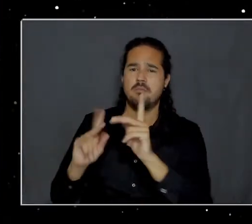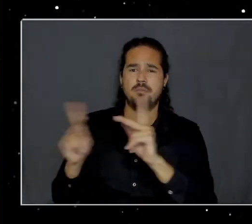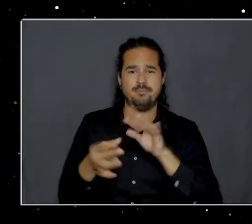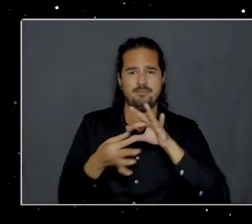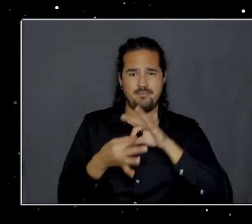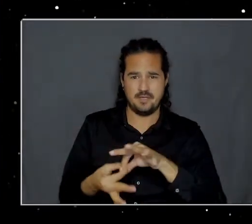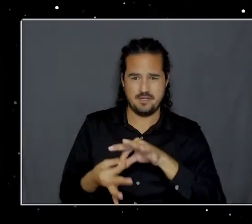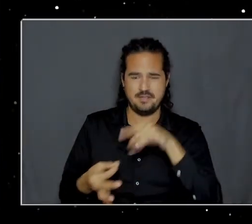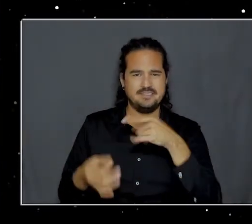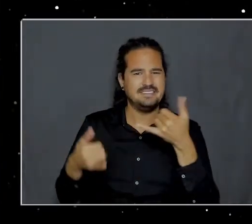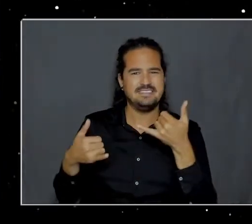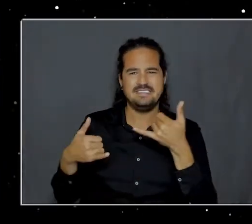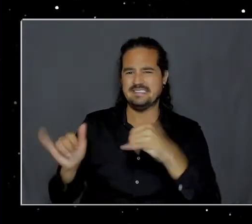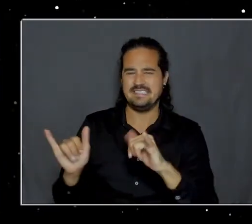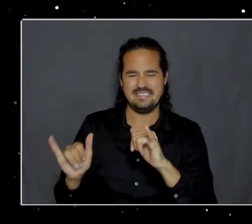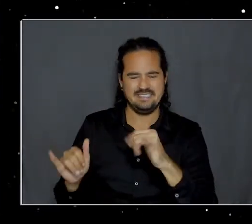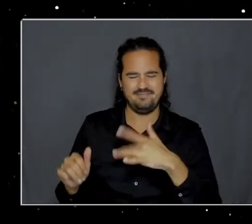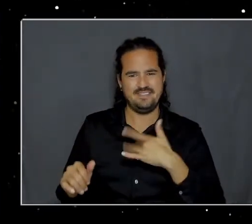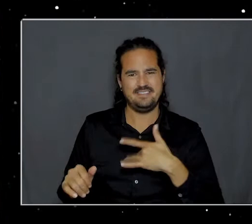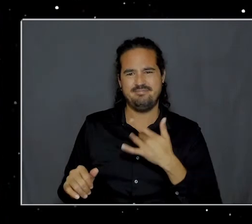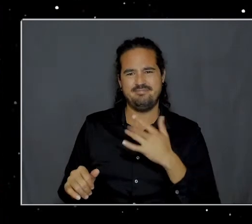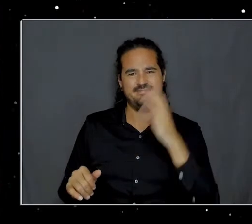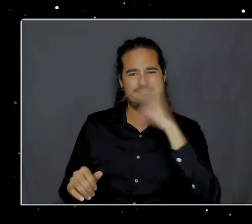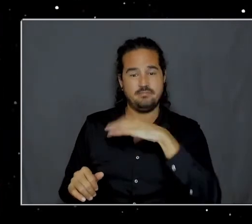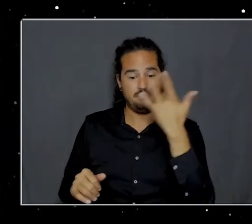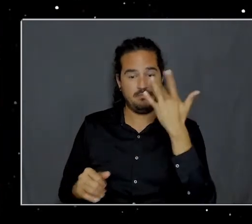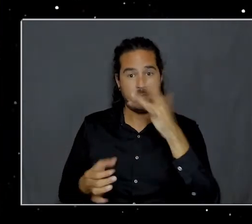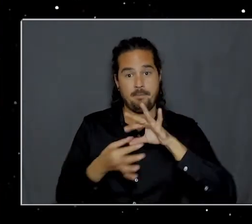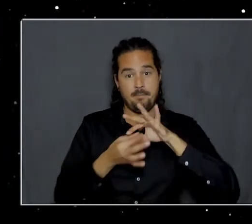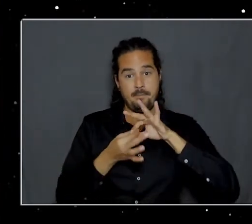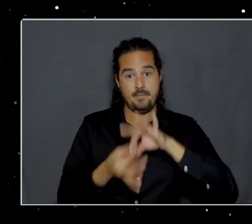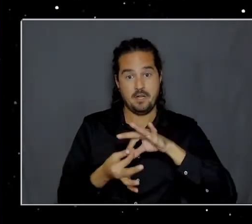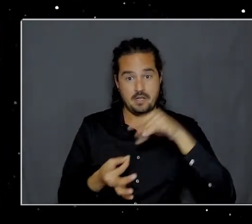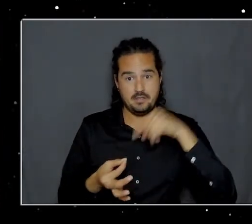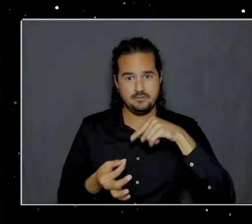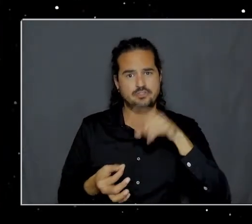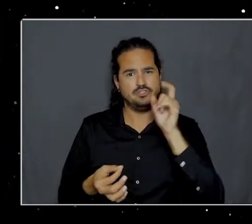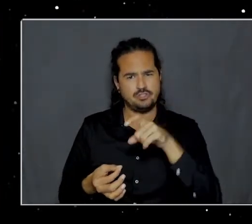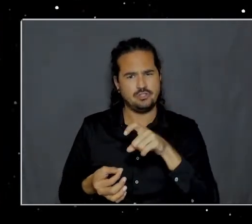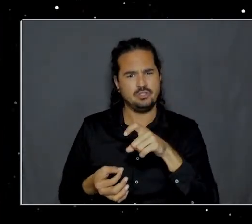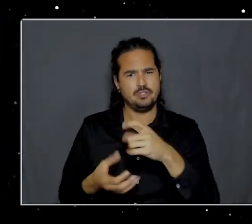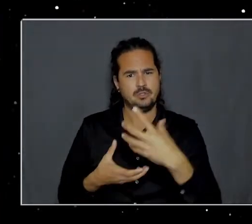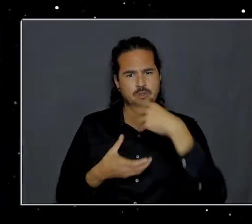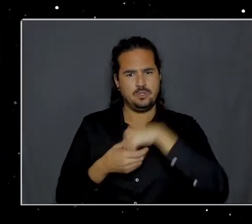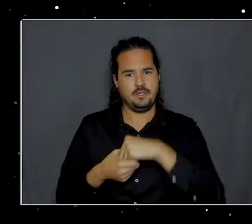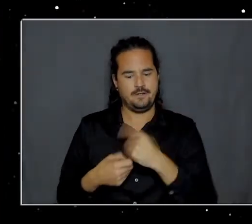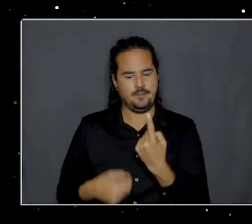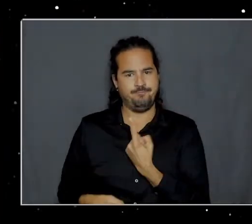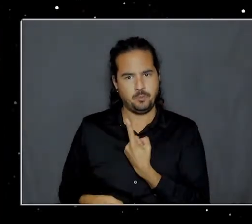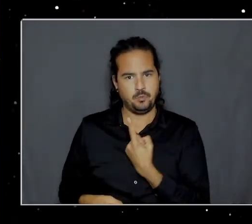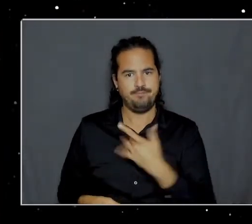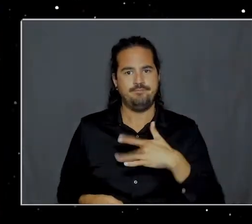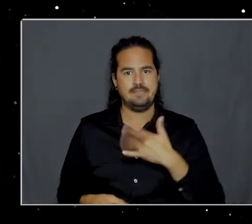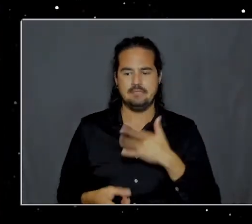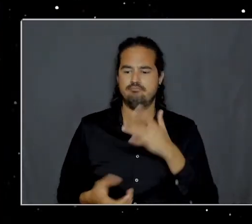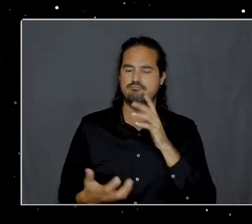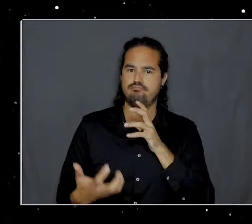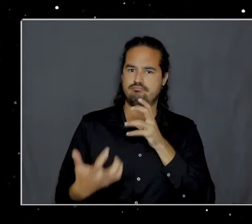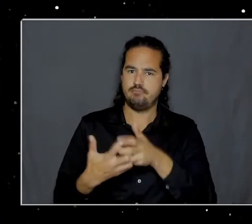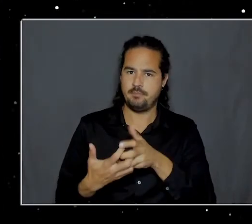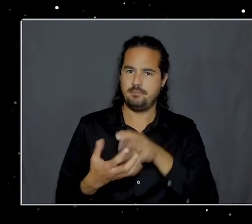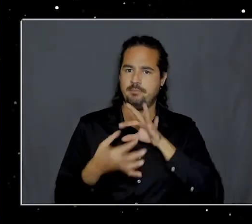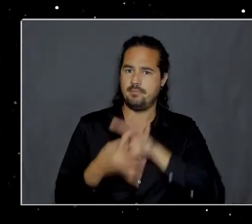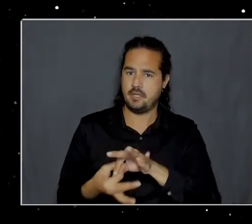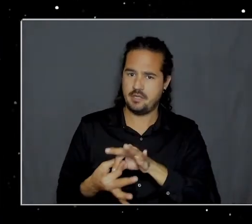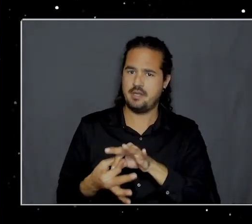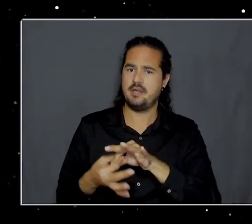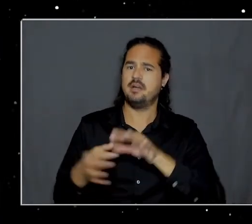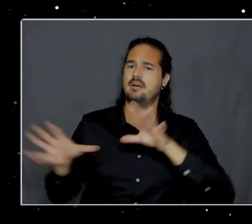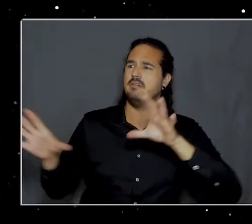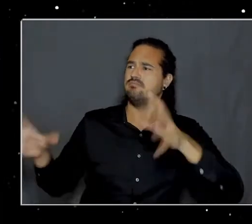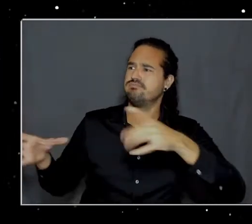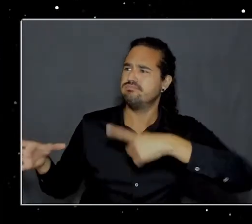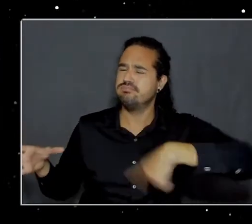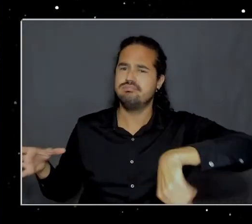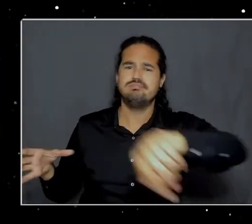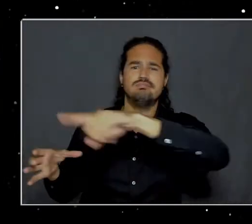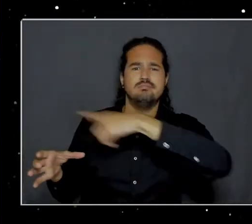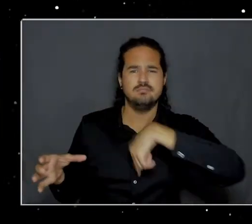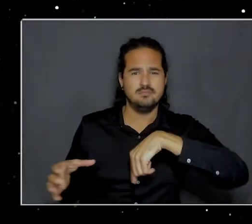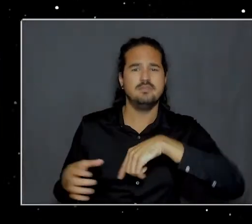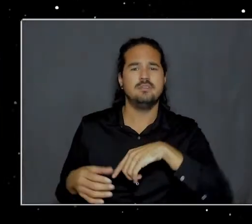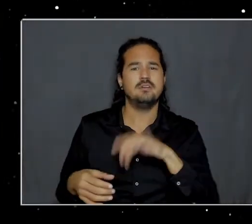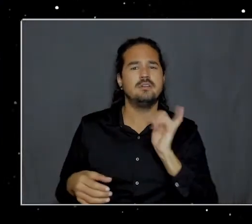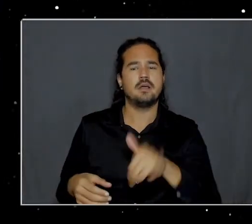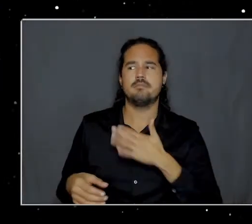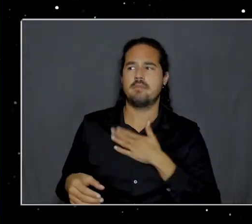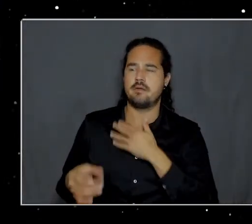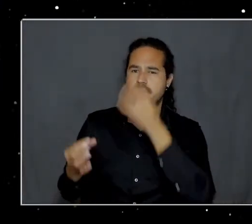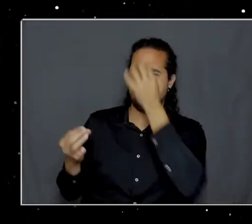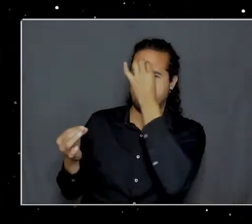EVERYONE.